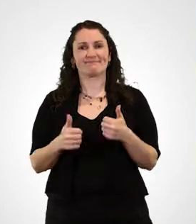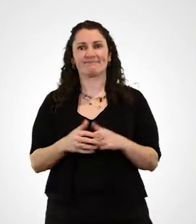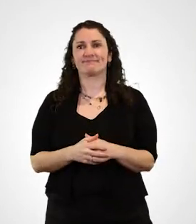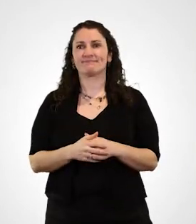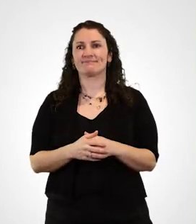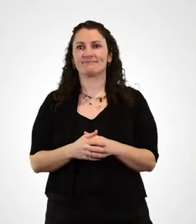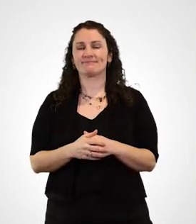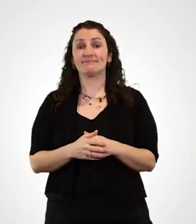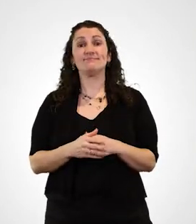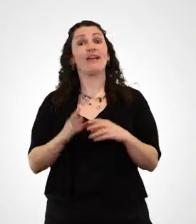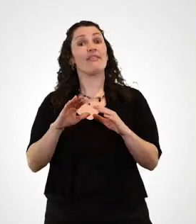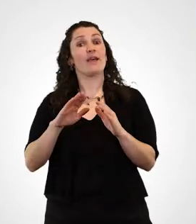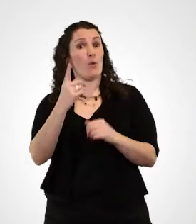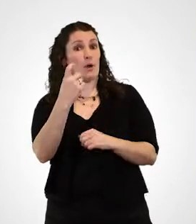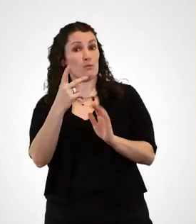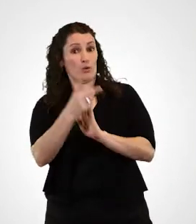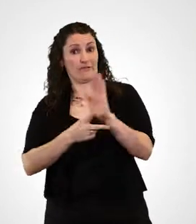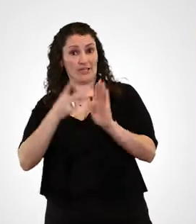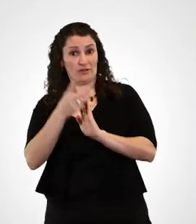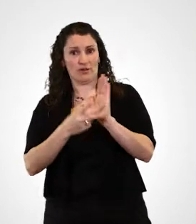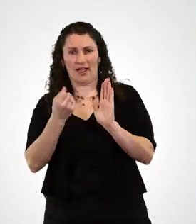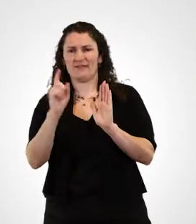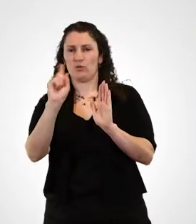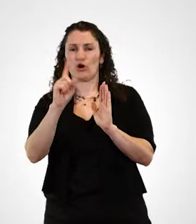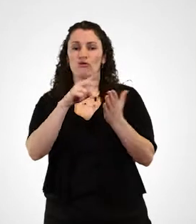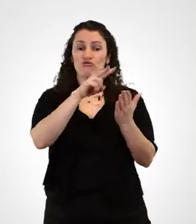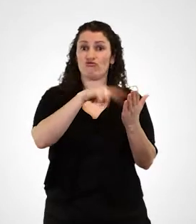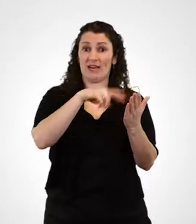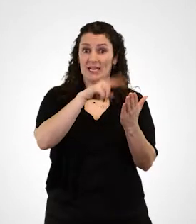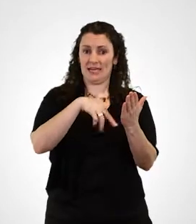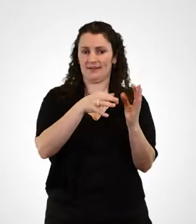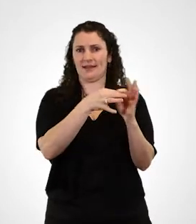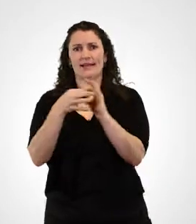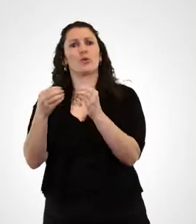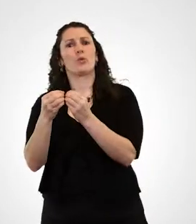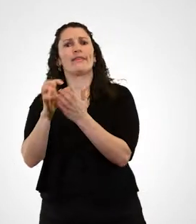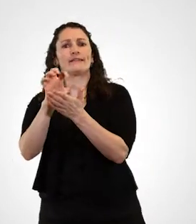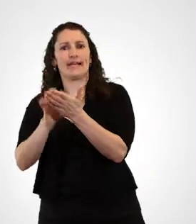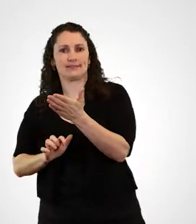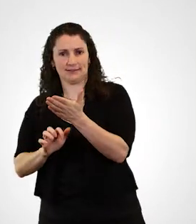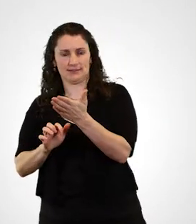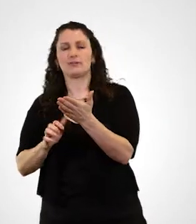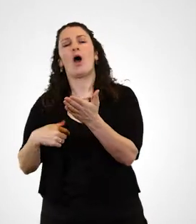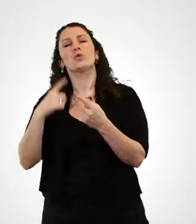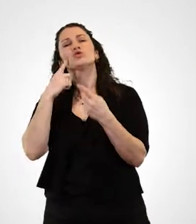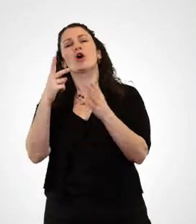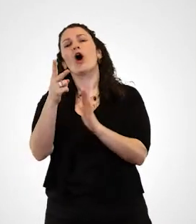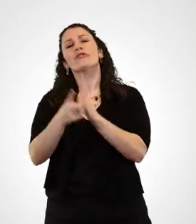And finally we have a video of reading connected text. So this is a video of what it looks like more towards the end of the year